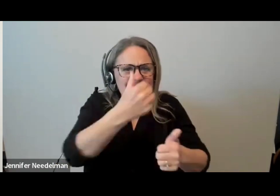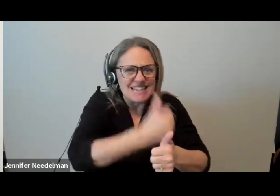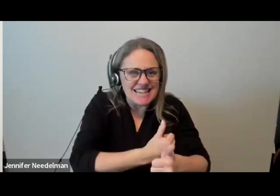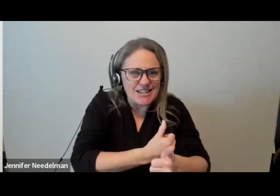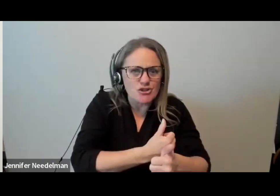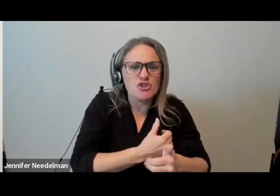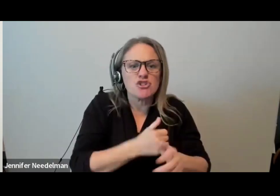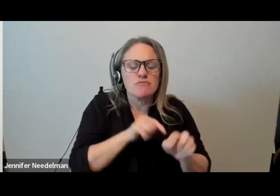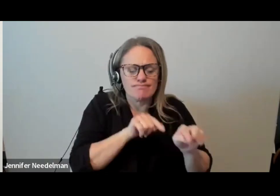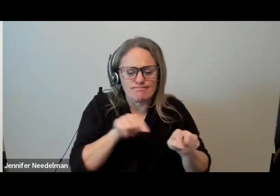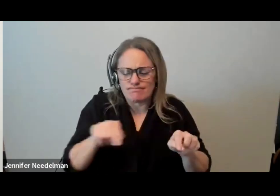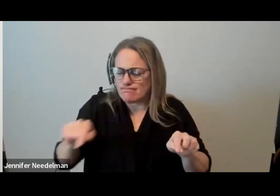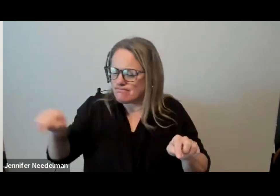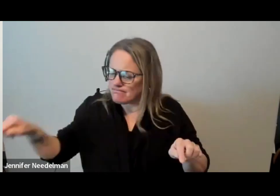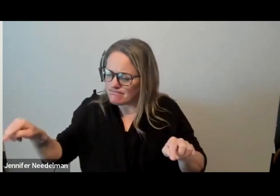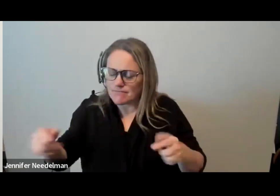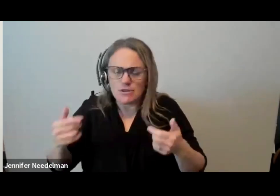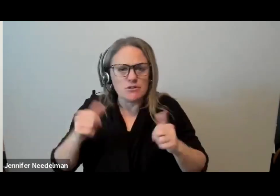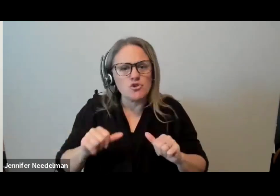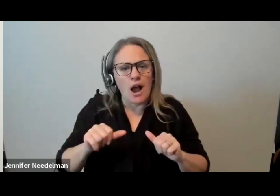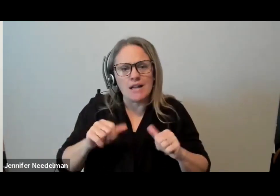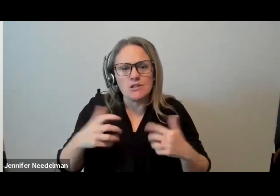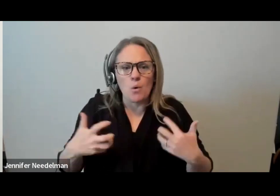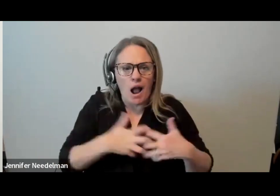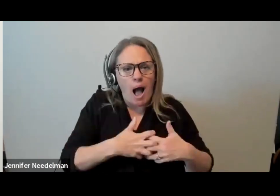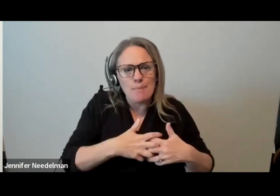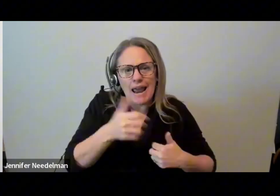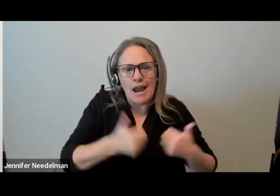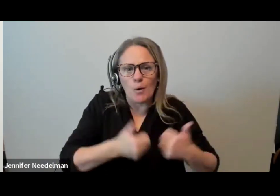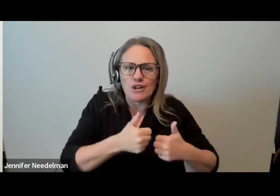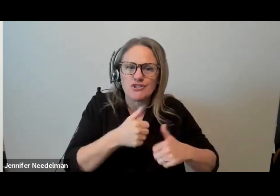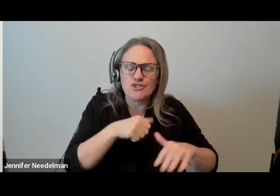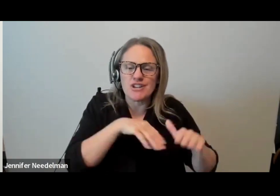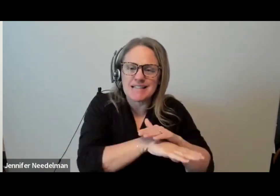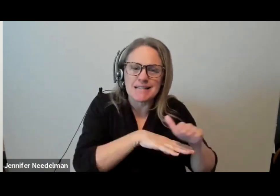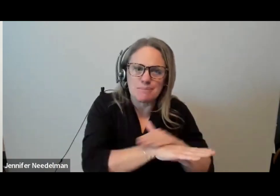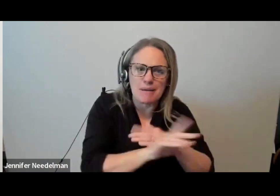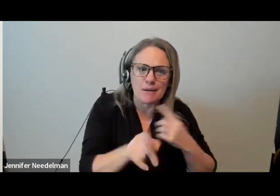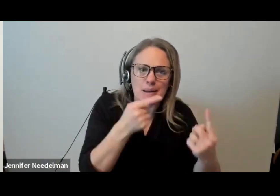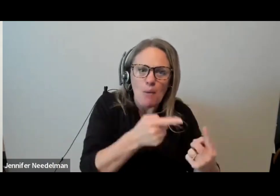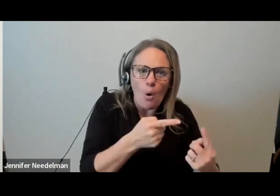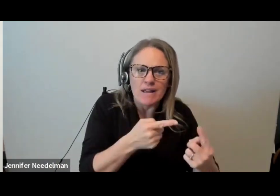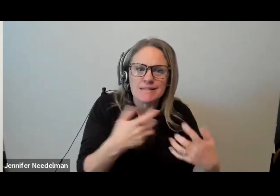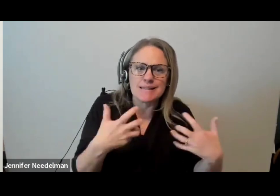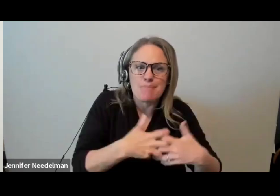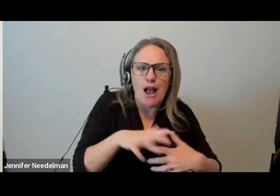where those accessibility points are and what're the ones that are going to be the most challenging for your game. So if you are a game that